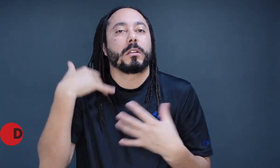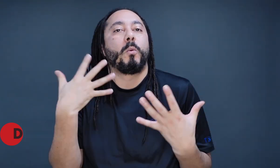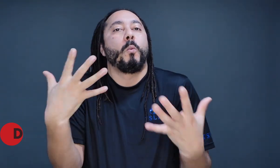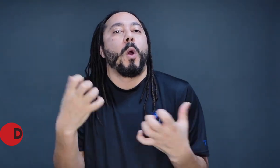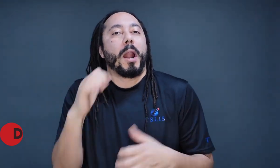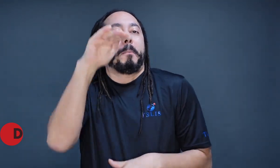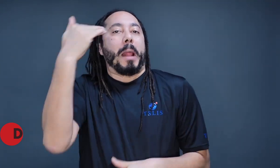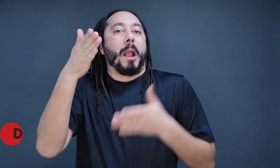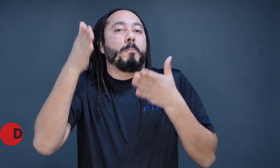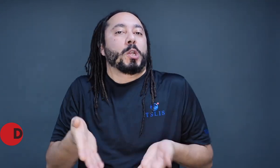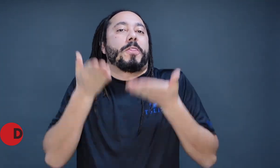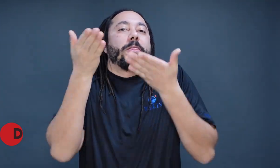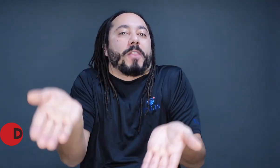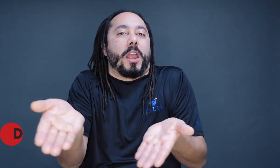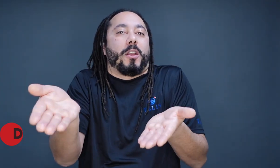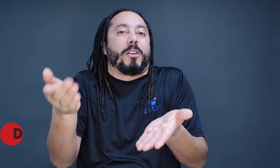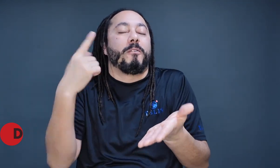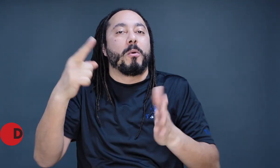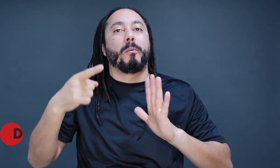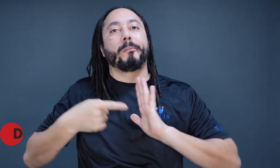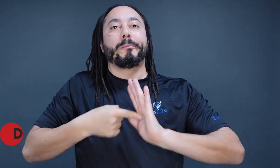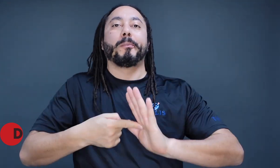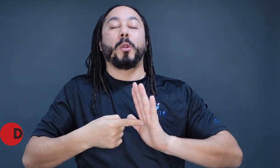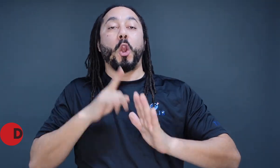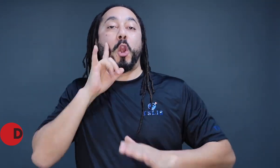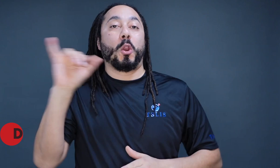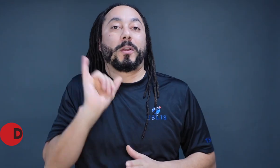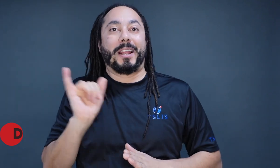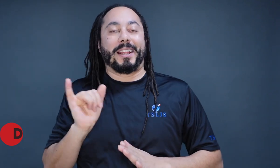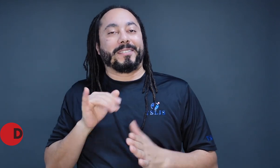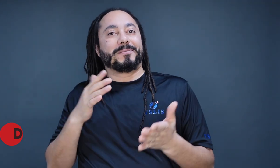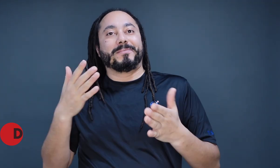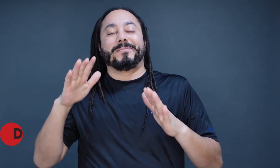a Black person there. This is to meet the needs of diversity.